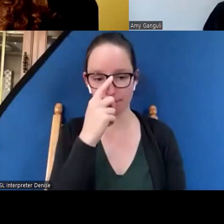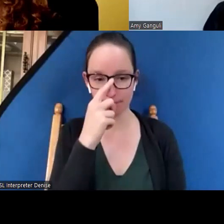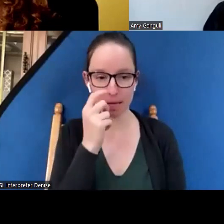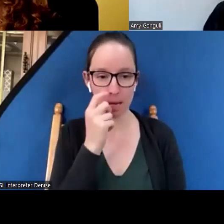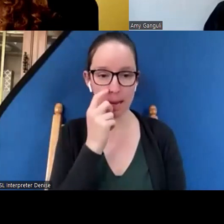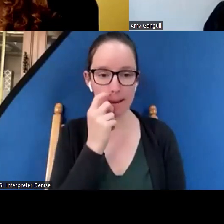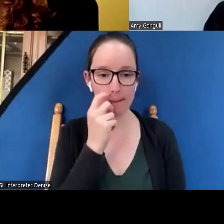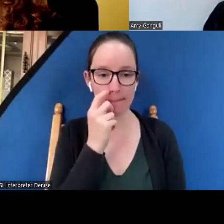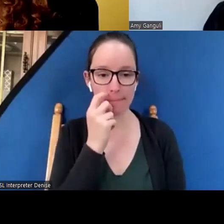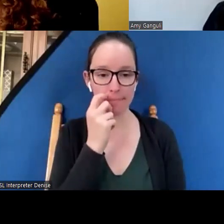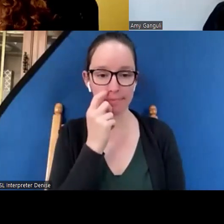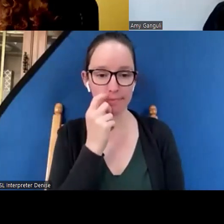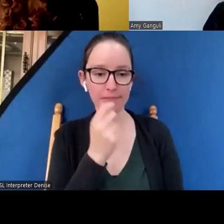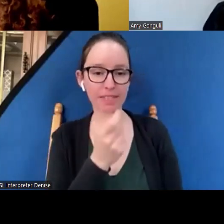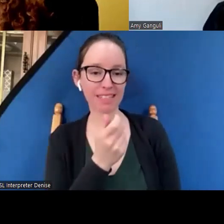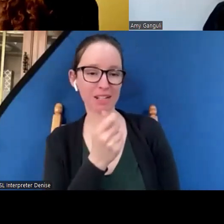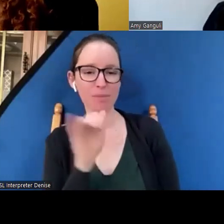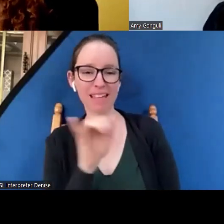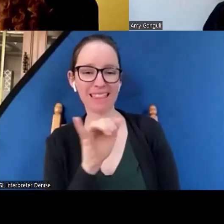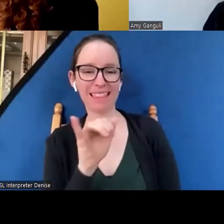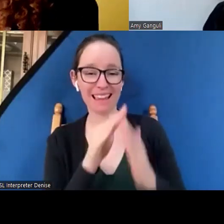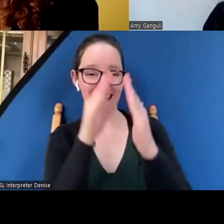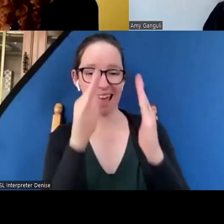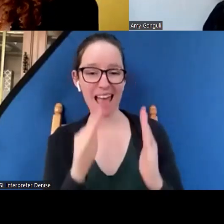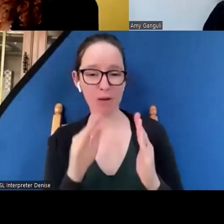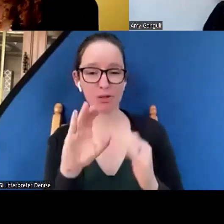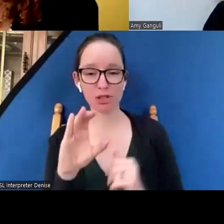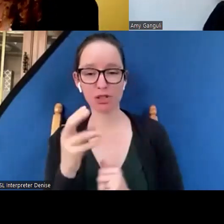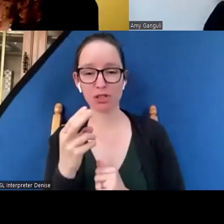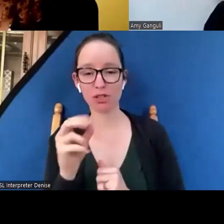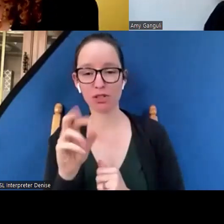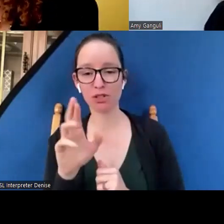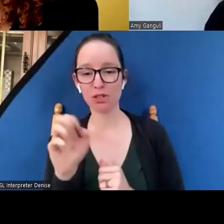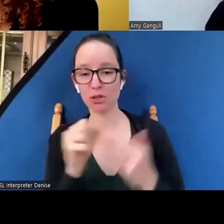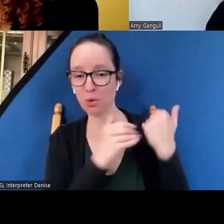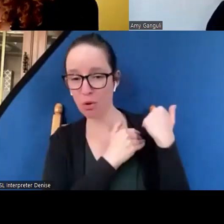It's a little bit like house chores. Everybody has to help or farm chores, you know, I mean you